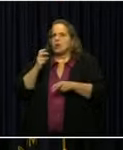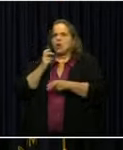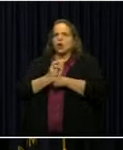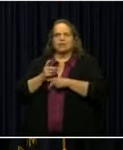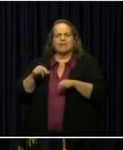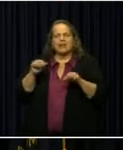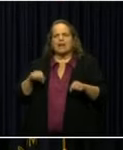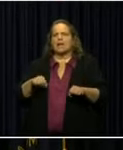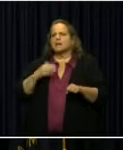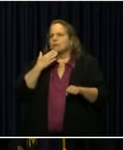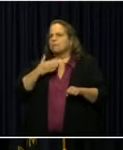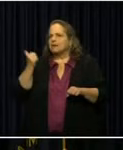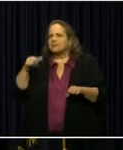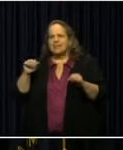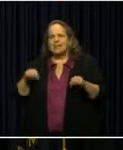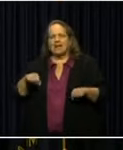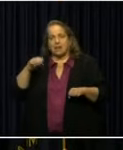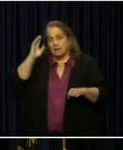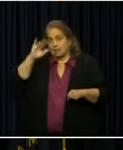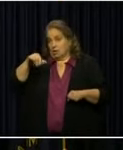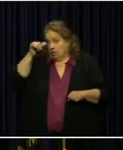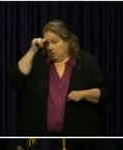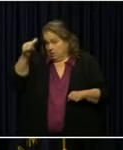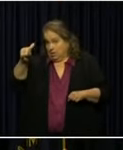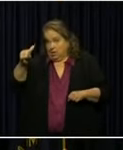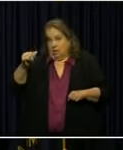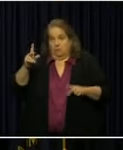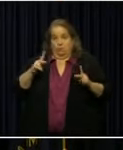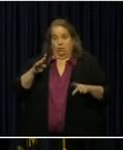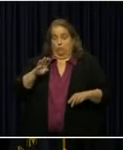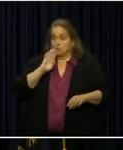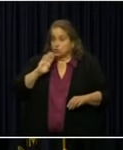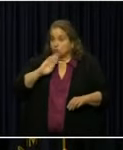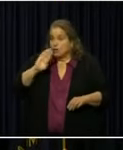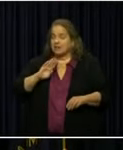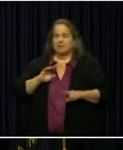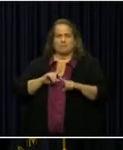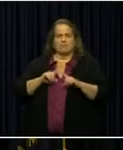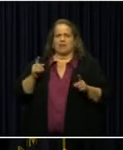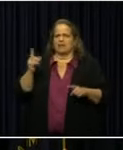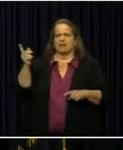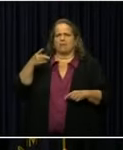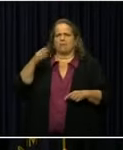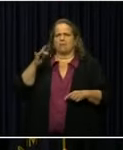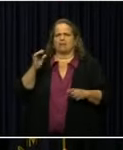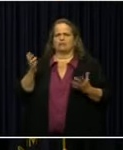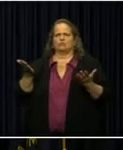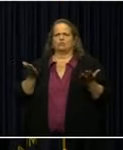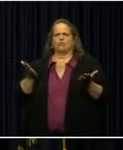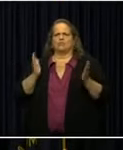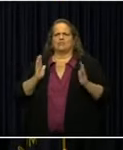THAT'S A BIG DEAL, BUT WE ARE STILL 17th. I KNOW YOU WANT TO BE BETTER